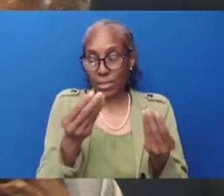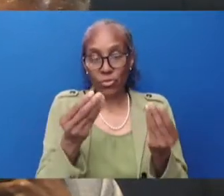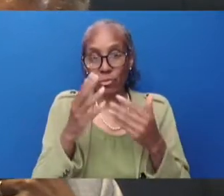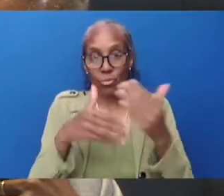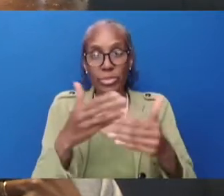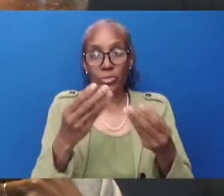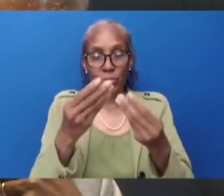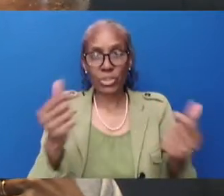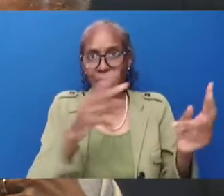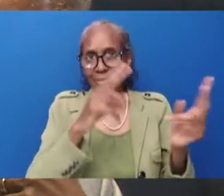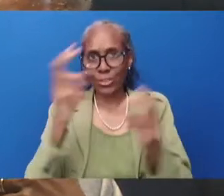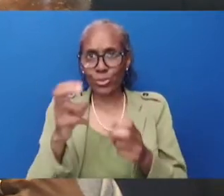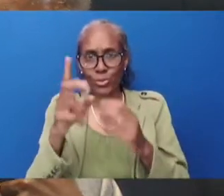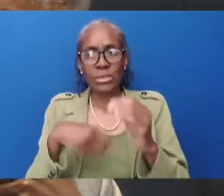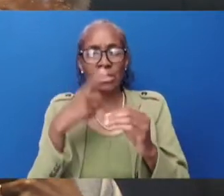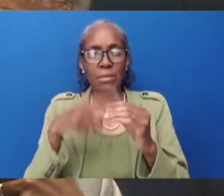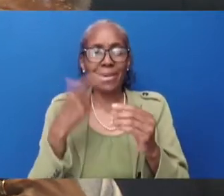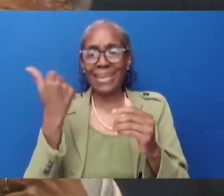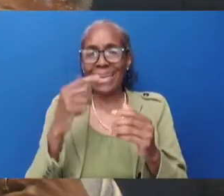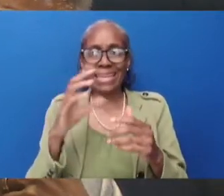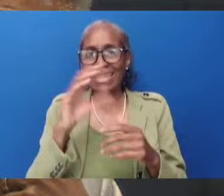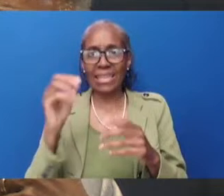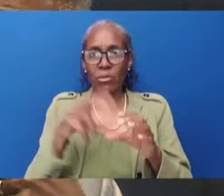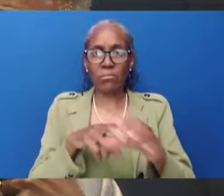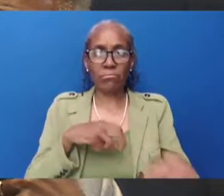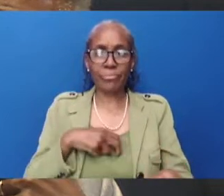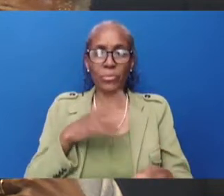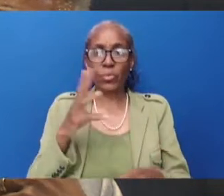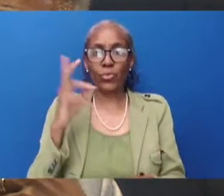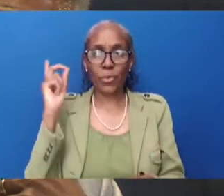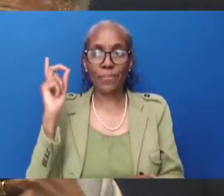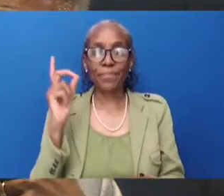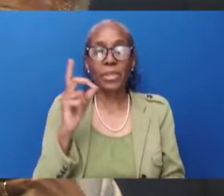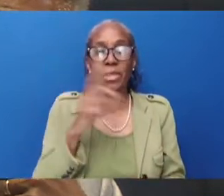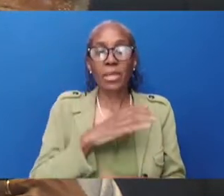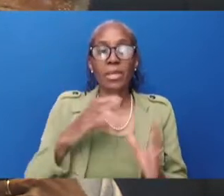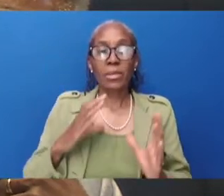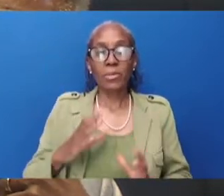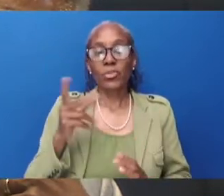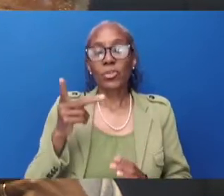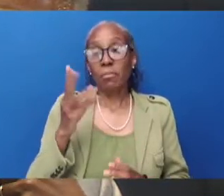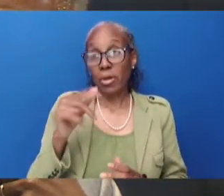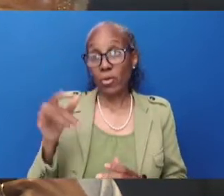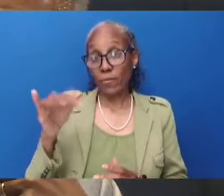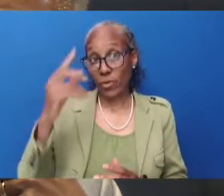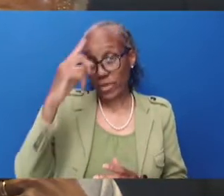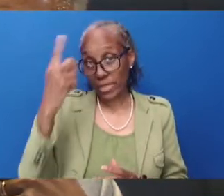BEFORE IT COULD BE DISSOLVED, THERE WOULD BE A MEDIATION PROCESS TO TRY TO RESOLVE THE